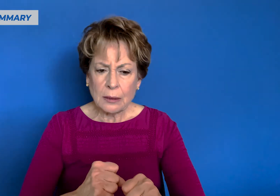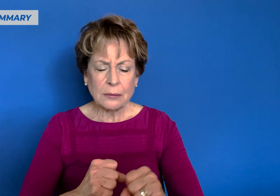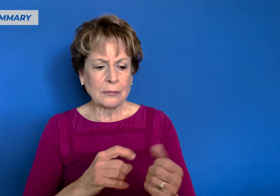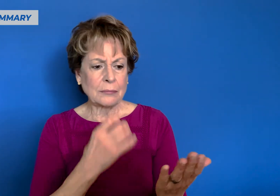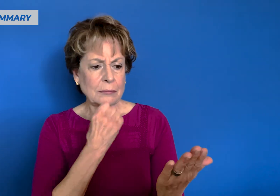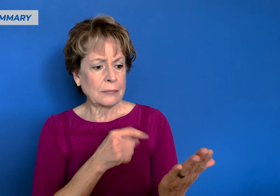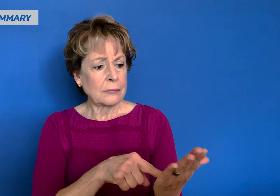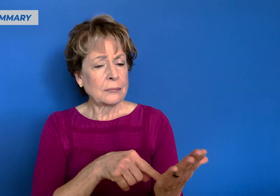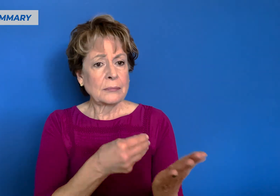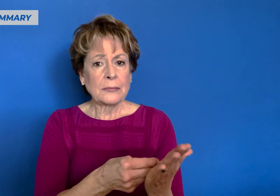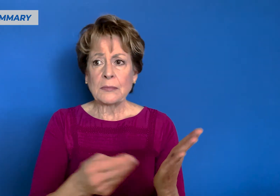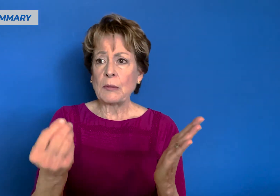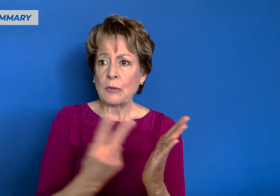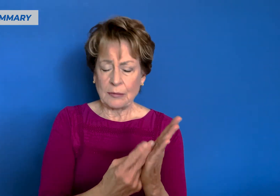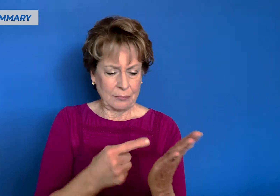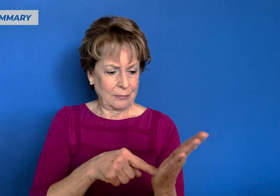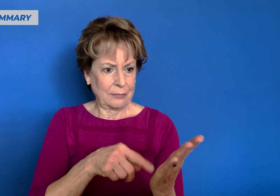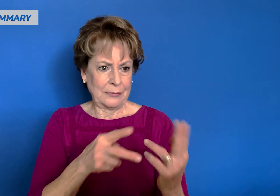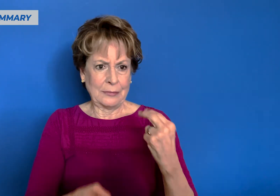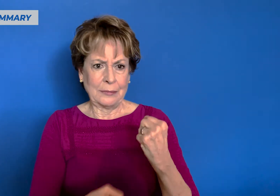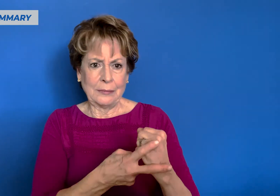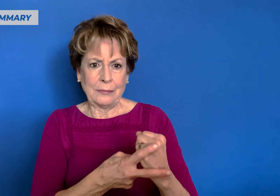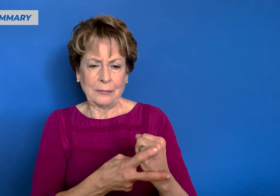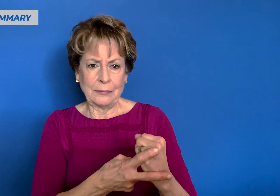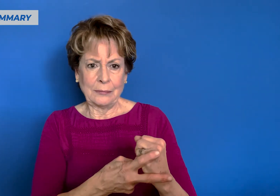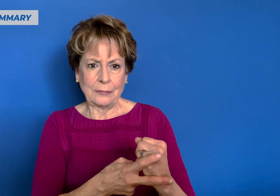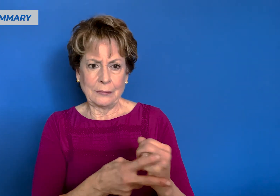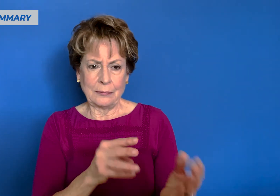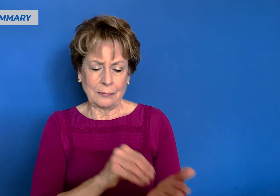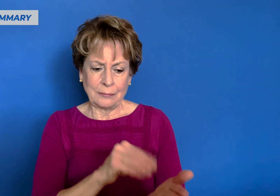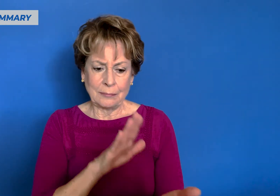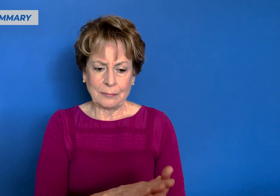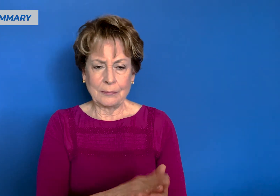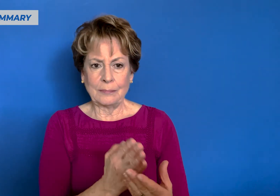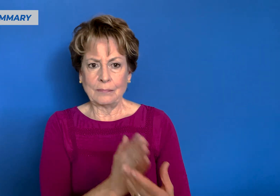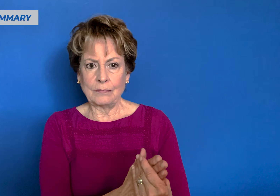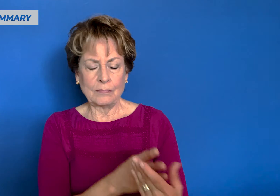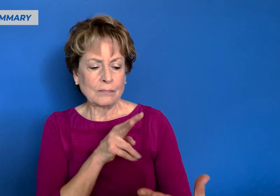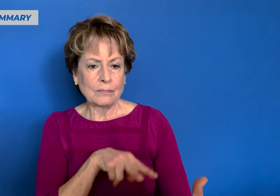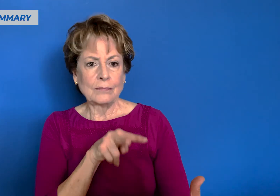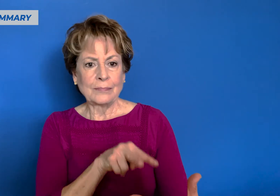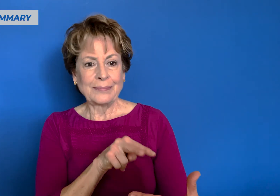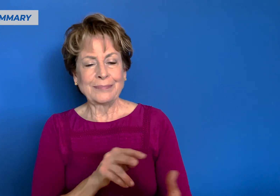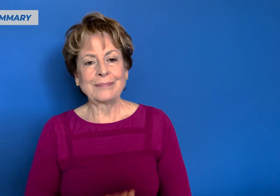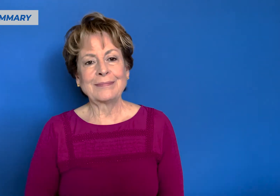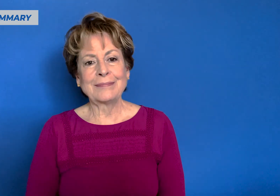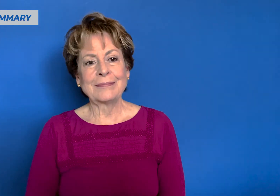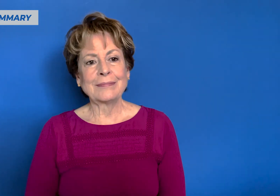Protect the integrity of finances and records.